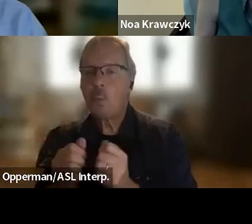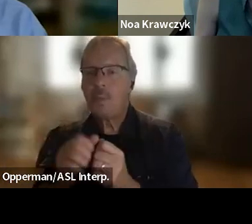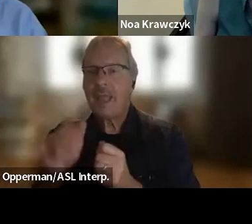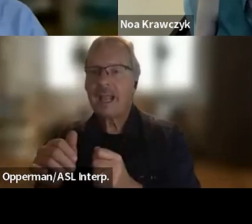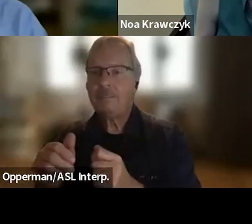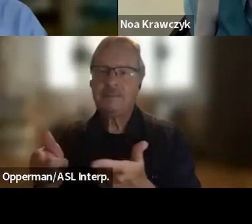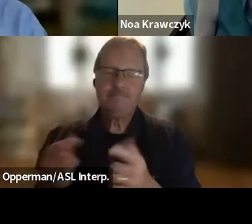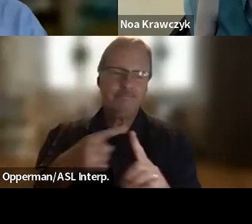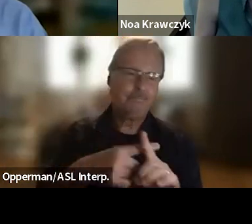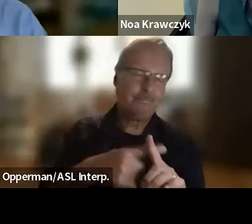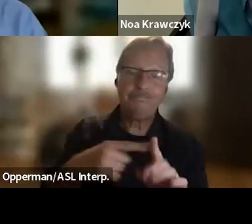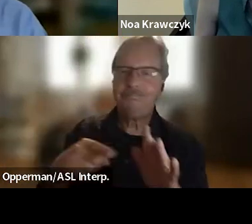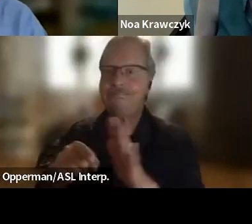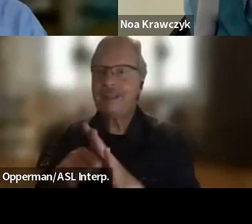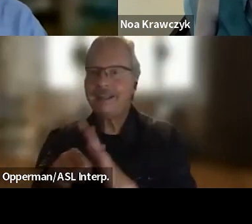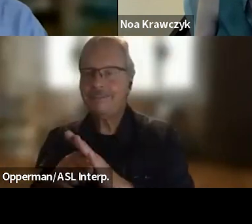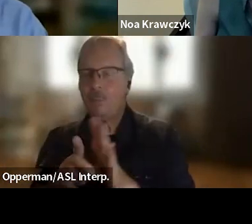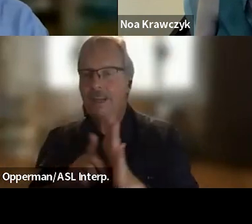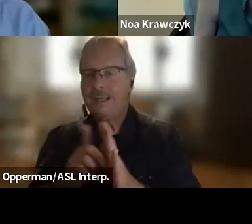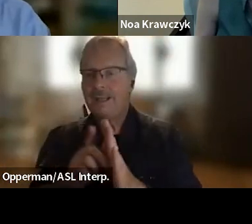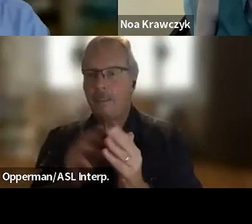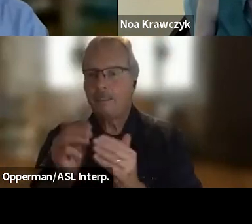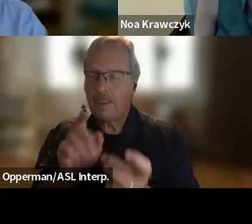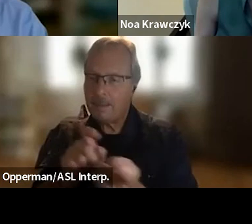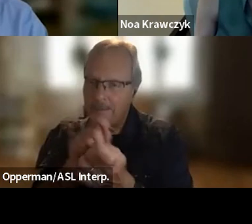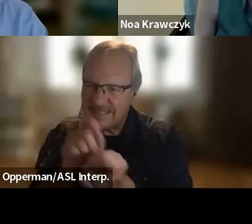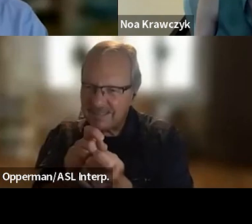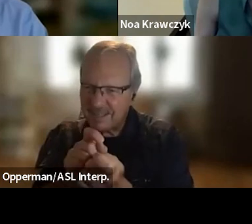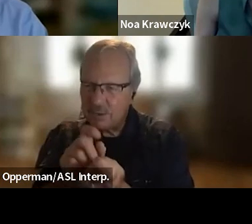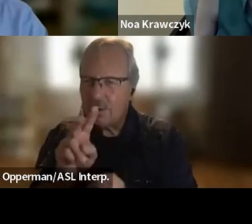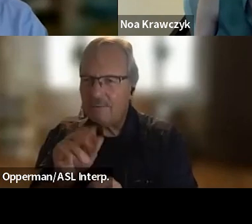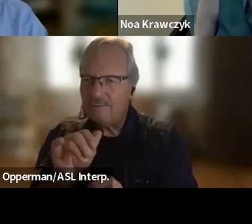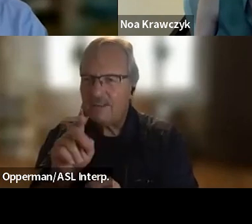Because we develop a program that's specific to Vivitrol and administering Vivitrol.